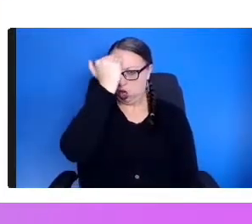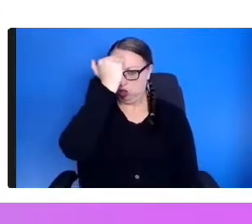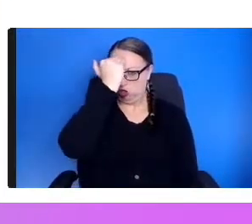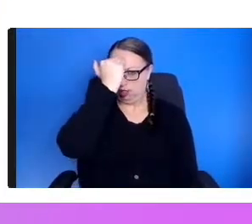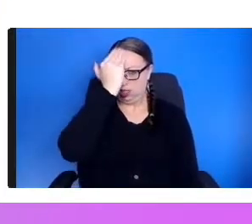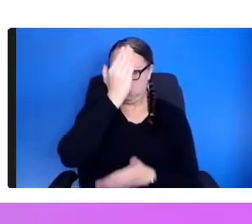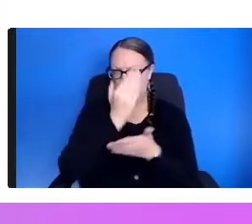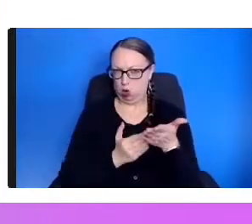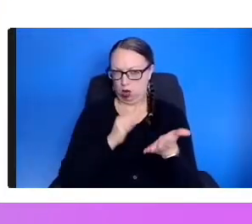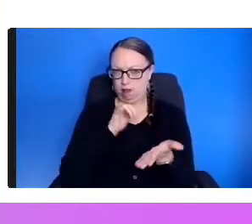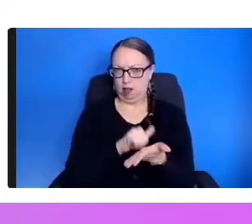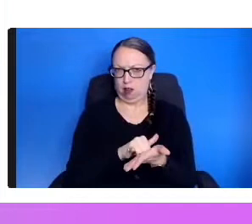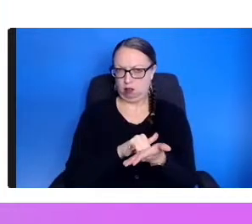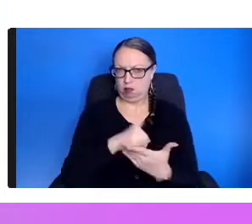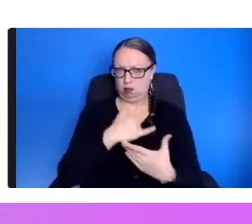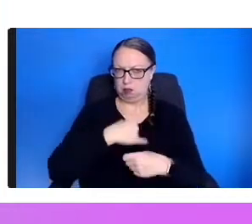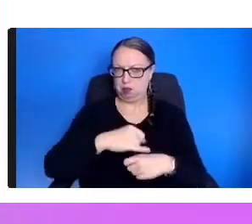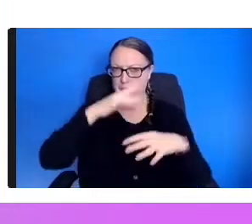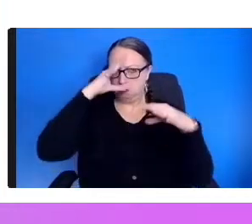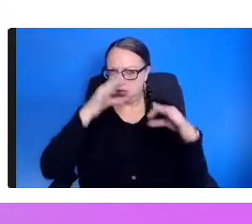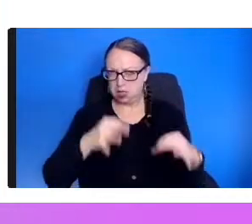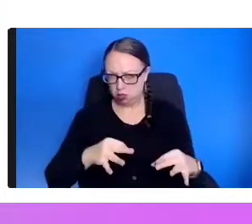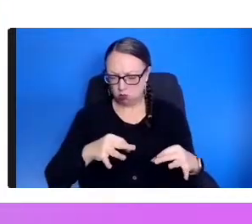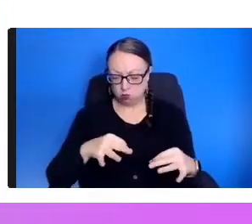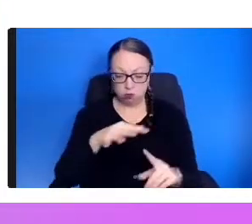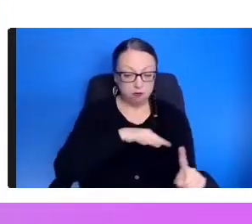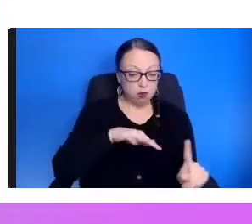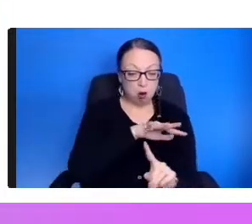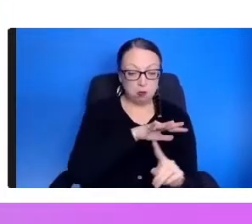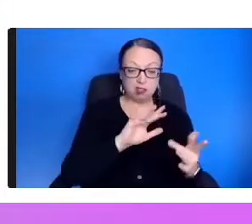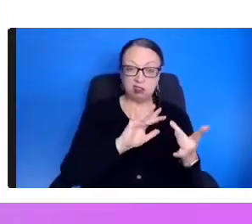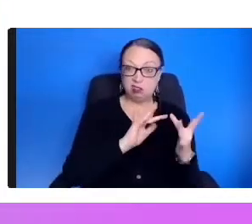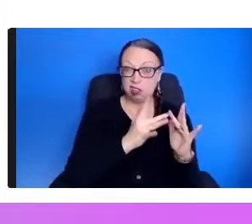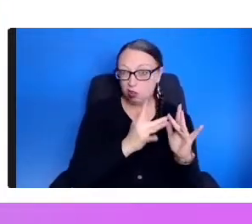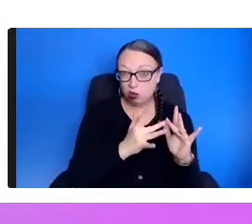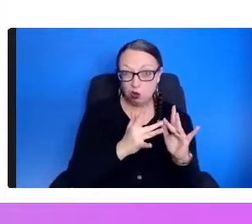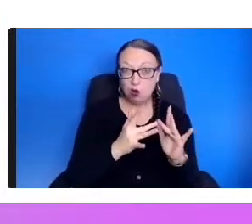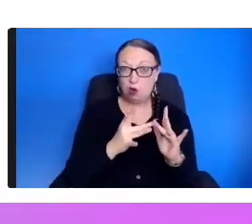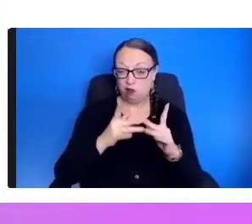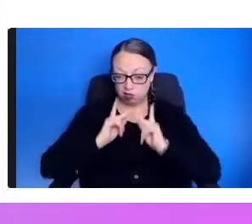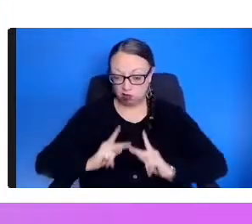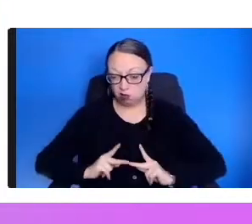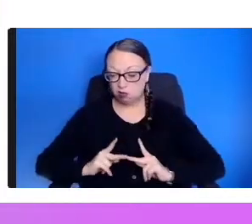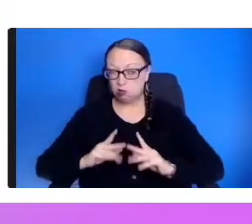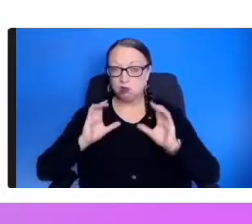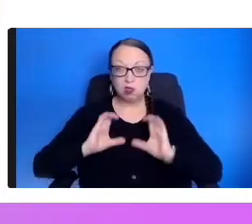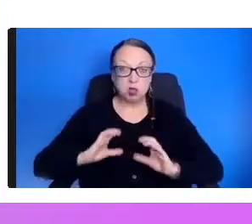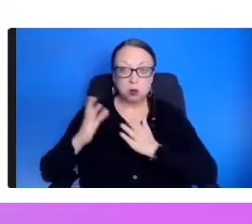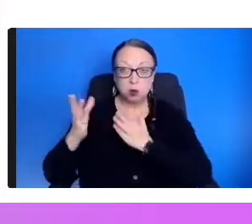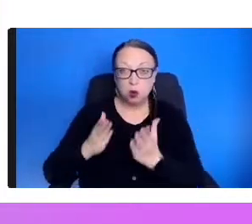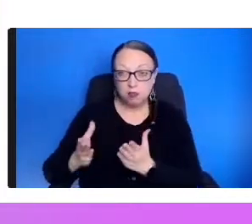There's environments that could be digital, physical customer service, communications, the full spectrum of environments